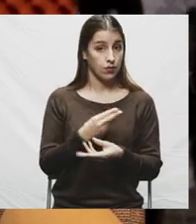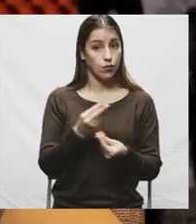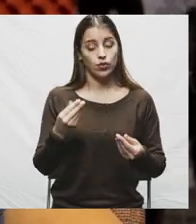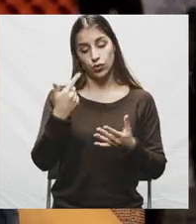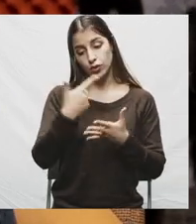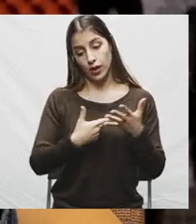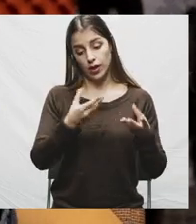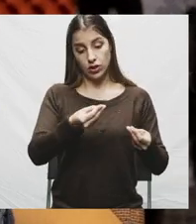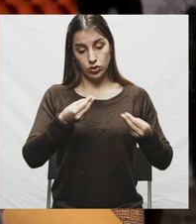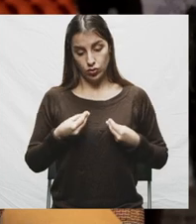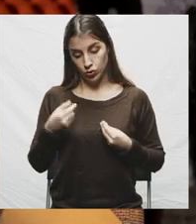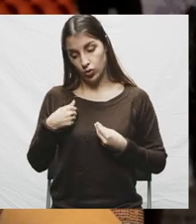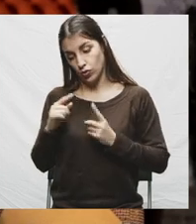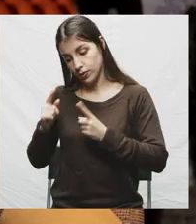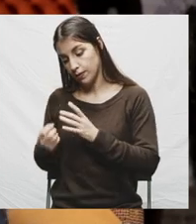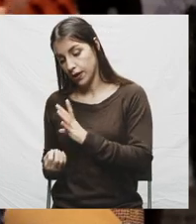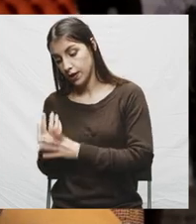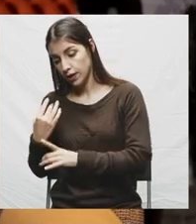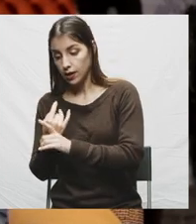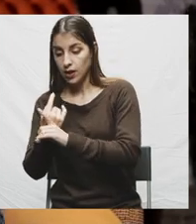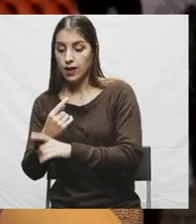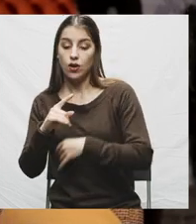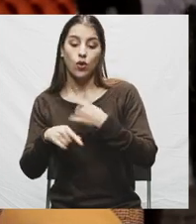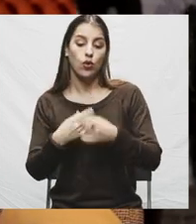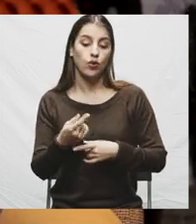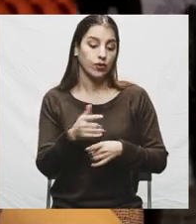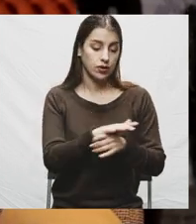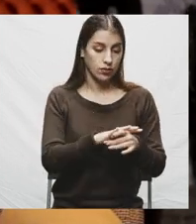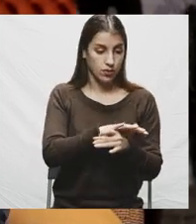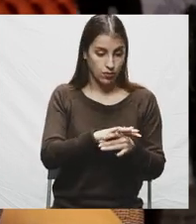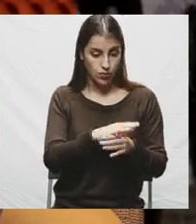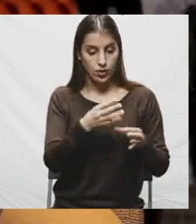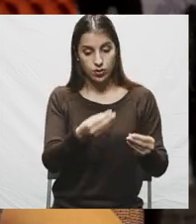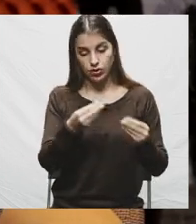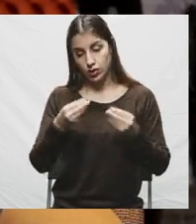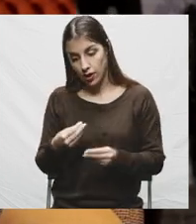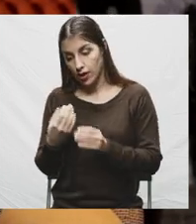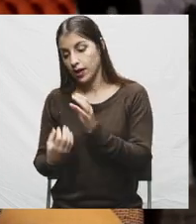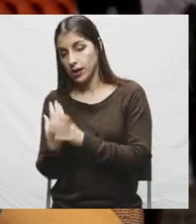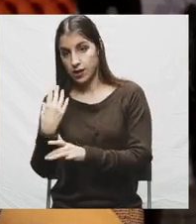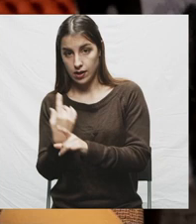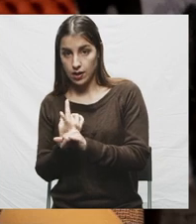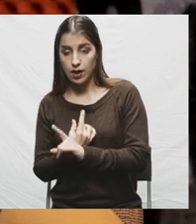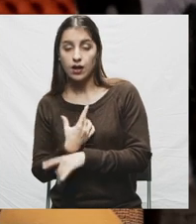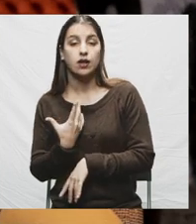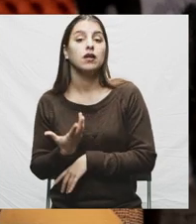from written texts. Some times from situations, other times was truly to improvise from the text we were working on.